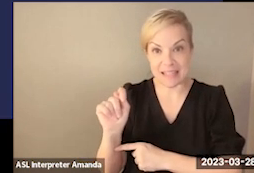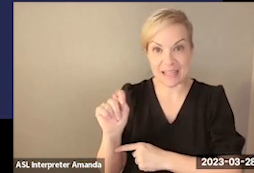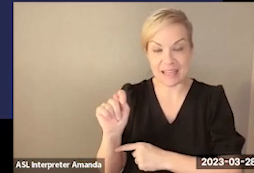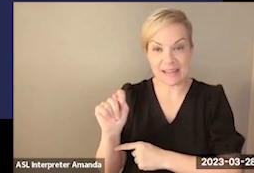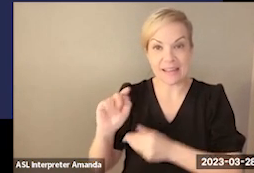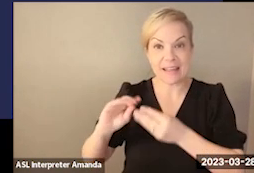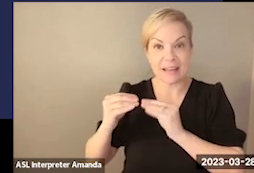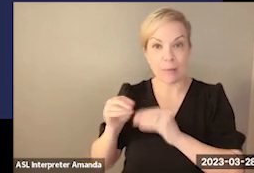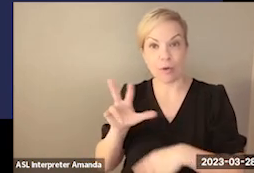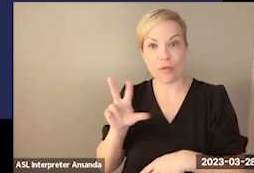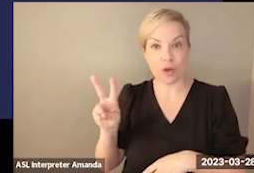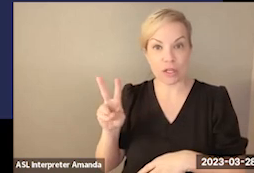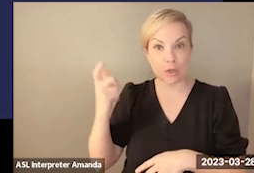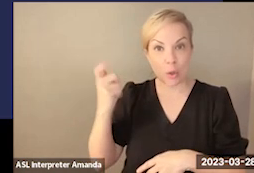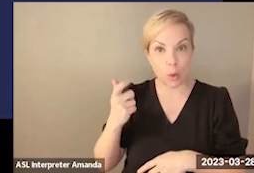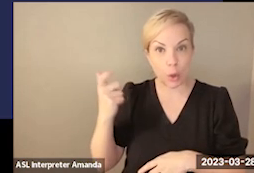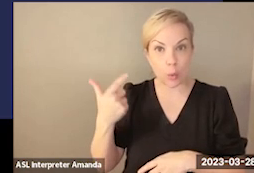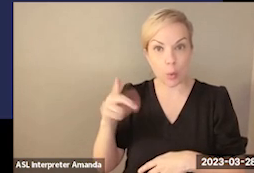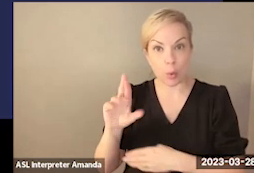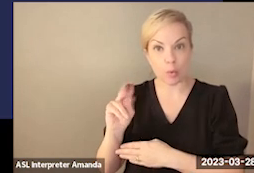Debbie Stine, Science & Technology Policy Academy: for example, like, Who Who that goes to?